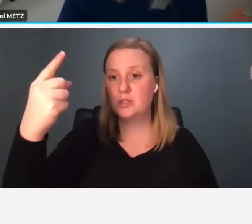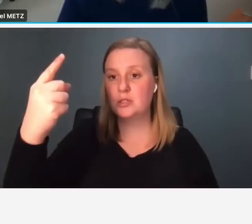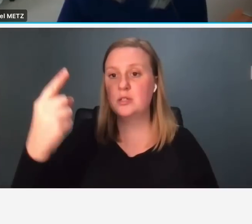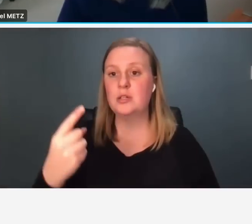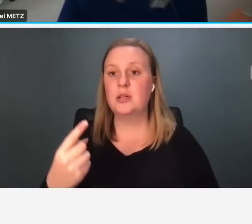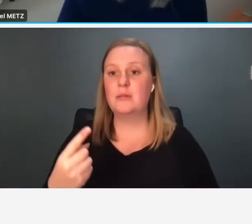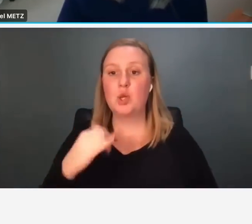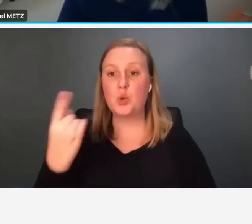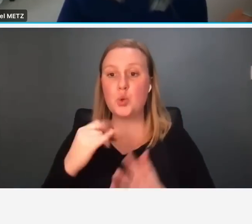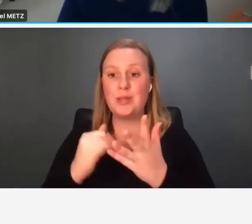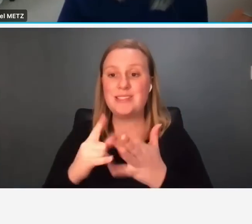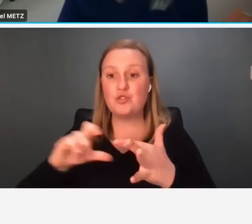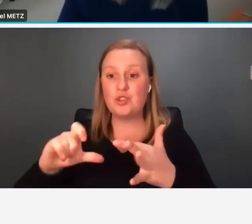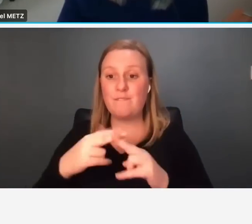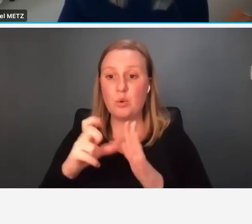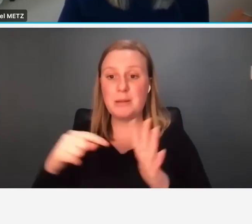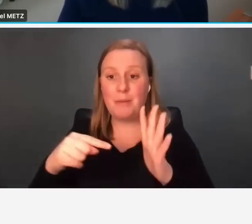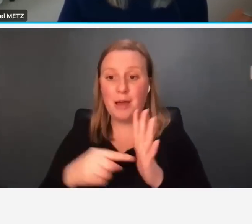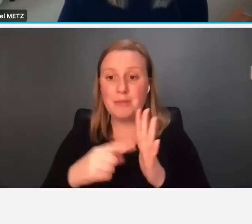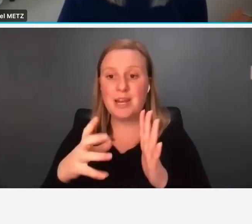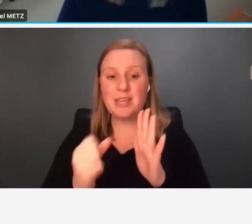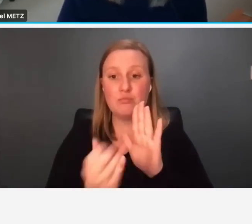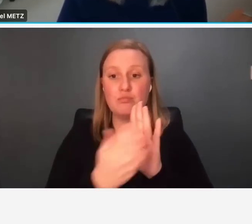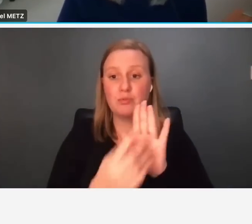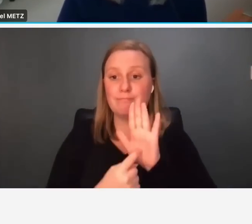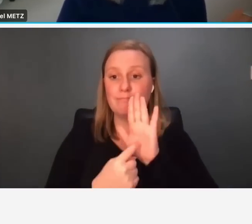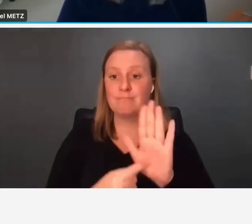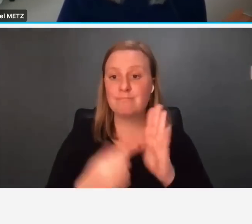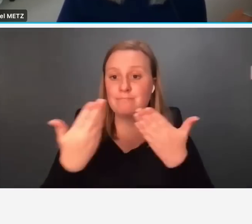about aged care services and approved providers including financial information.